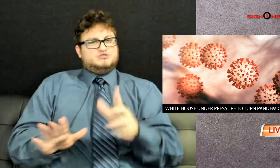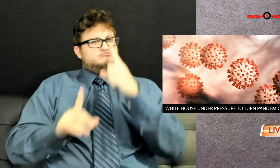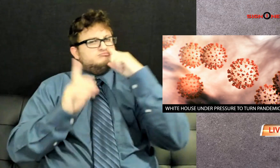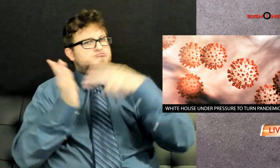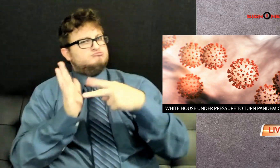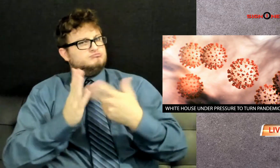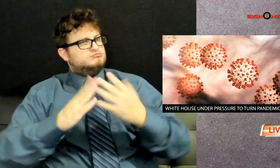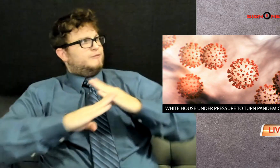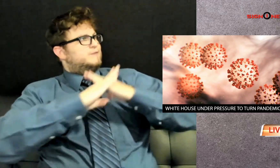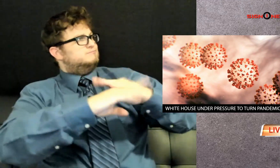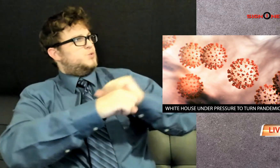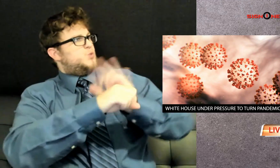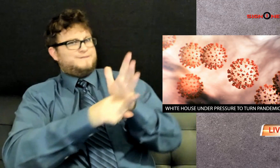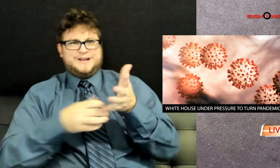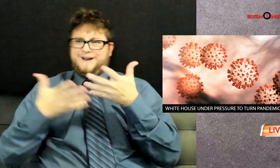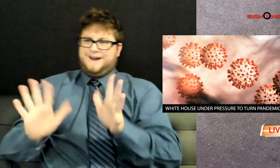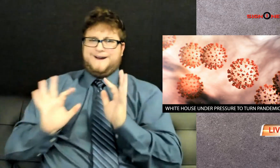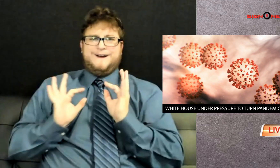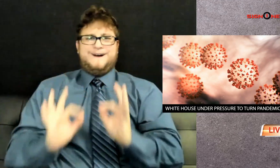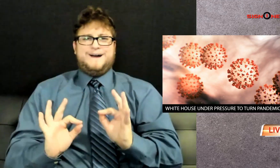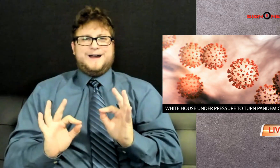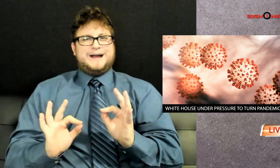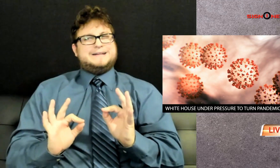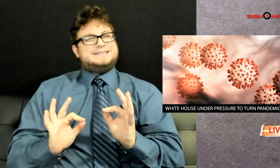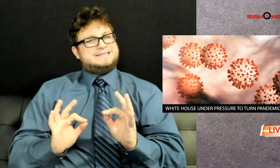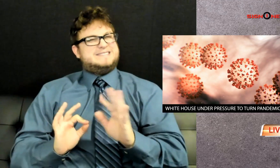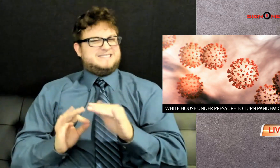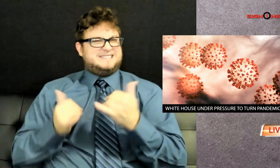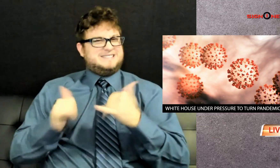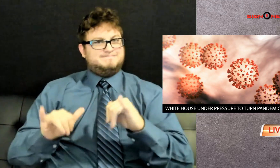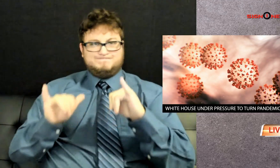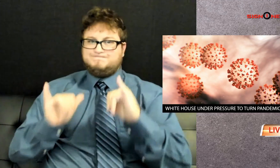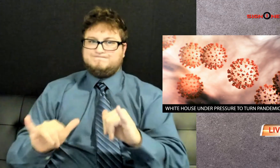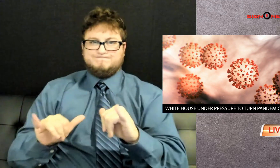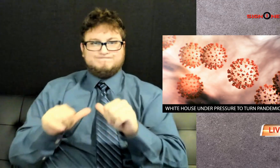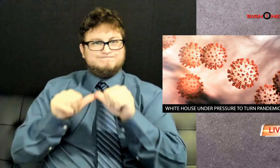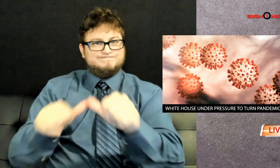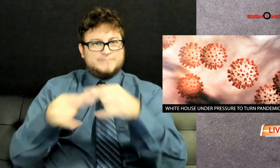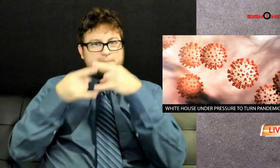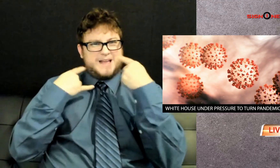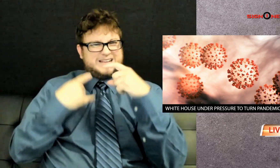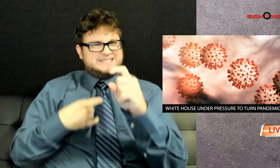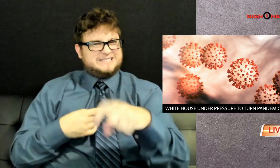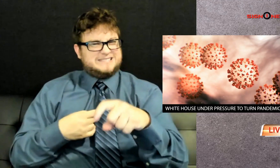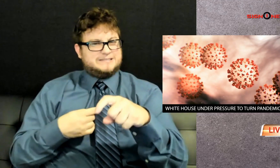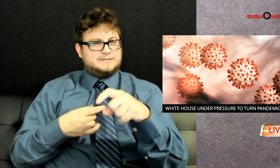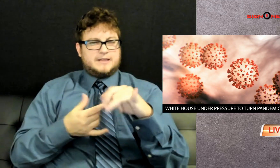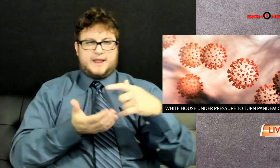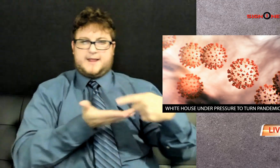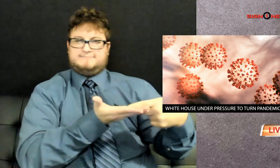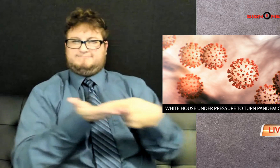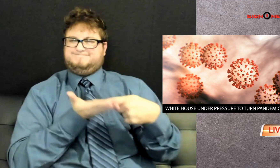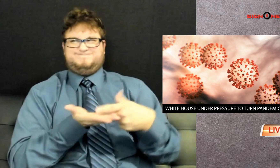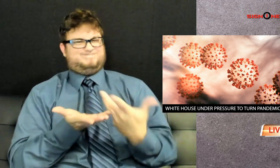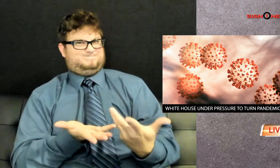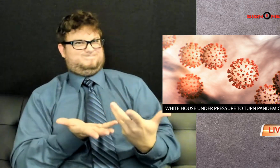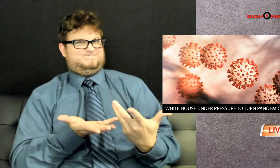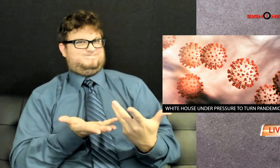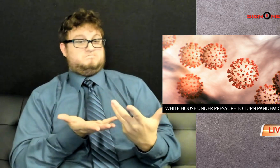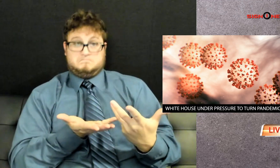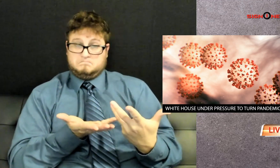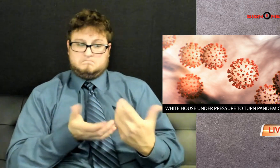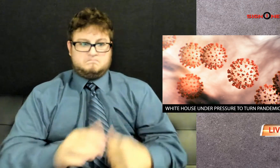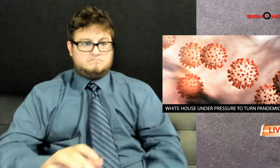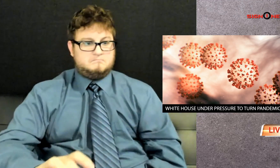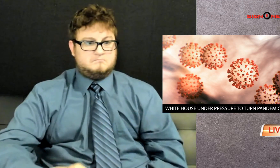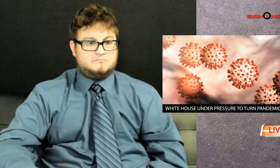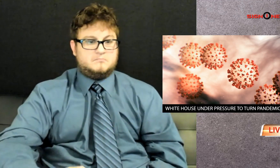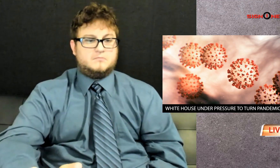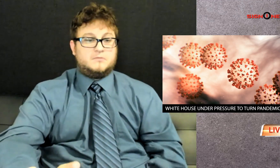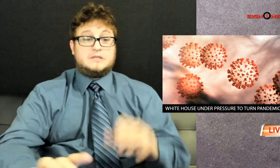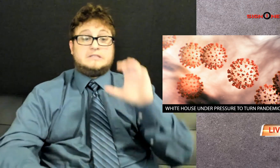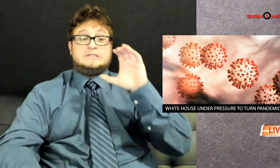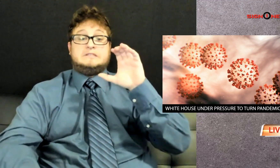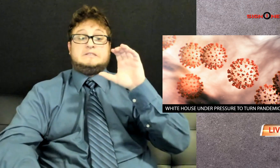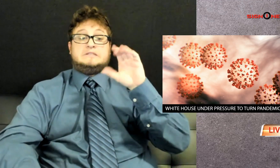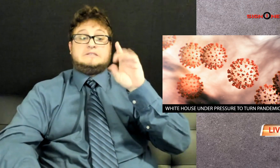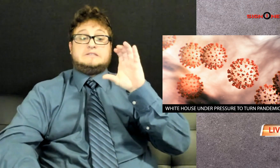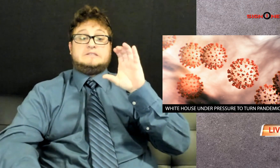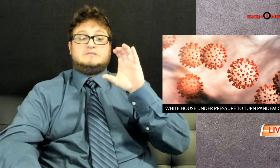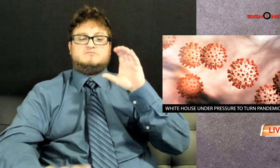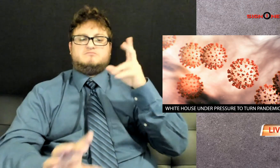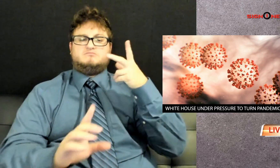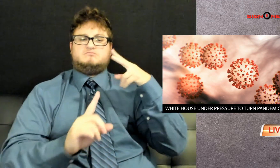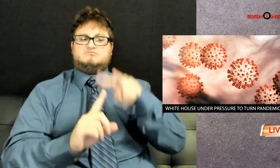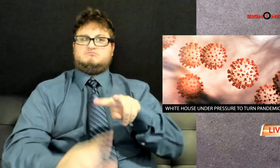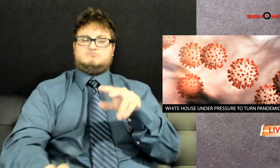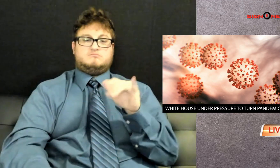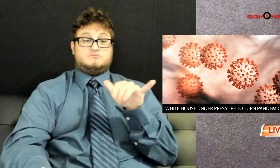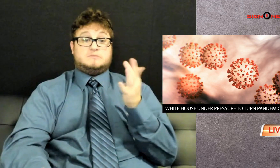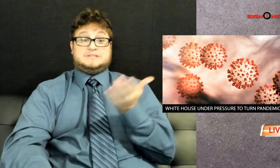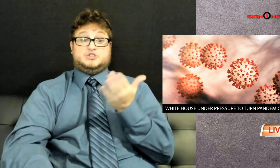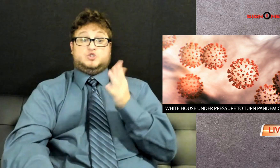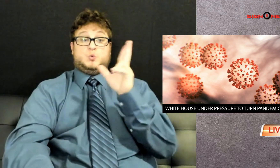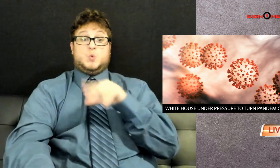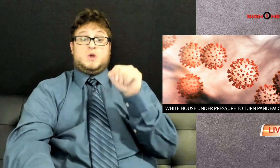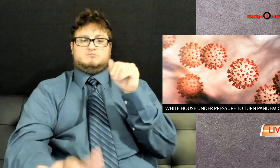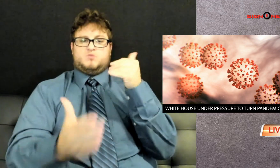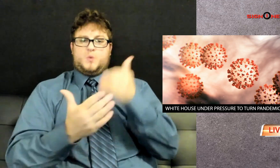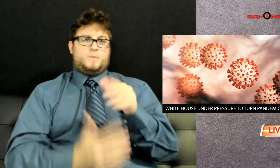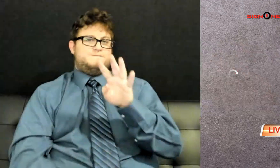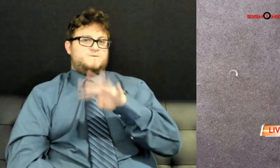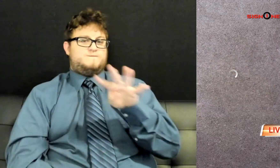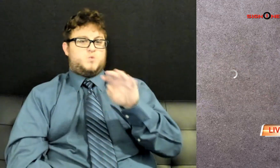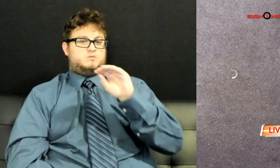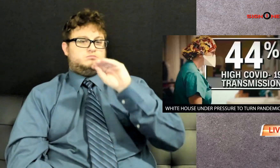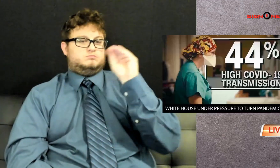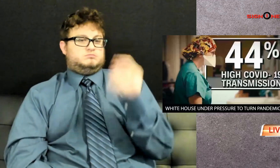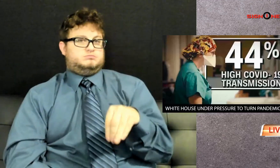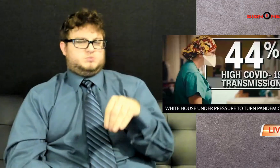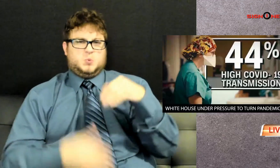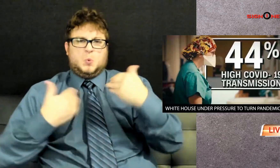mask guidelines for people already vaccinated against the coronavirus